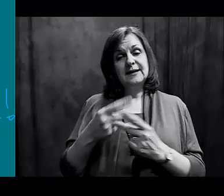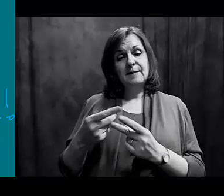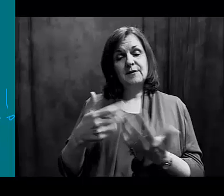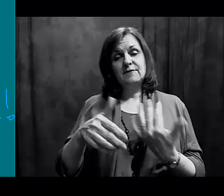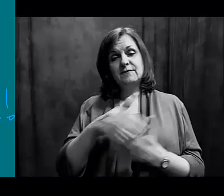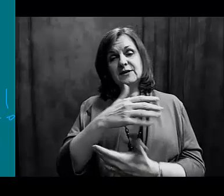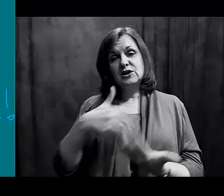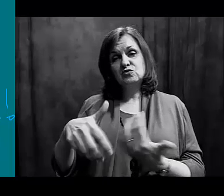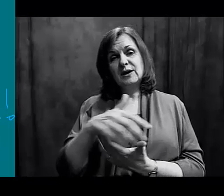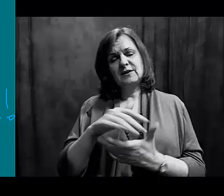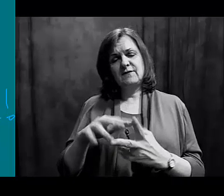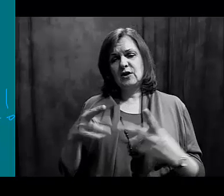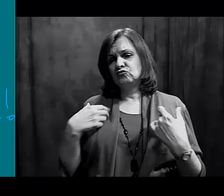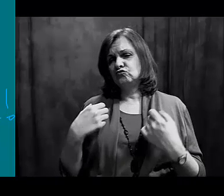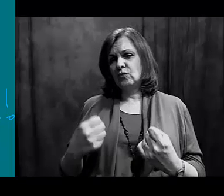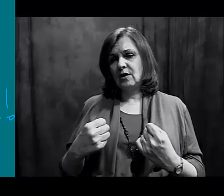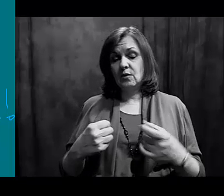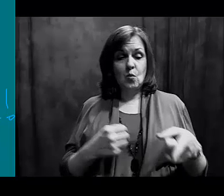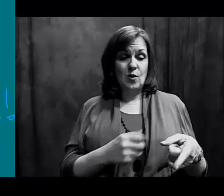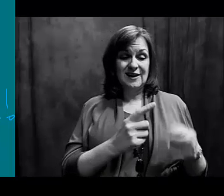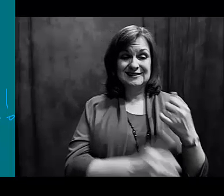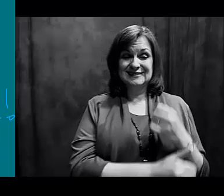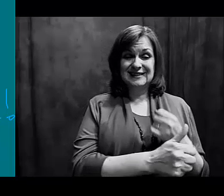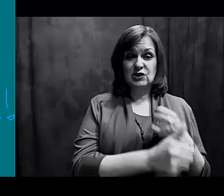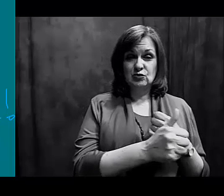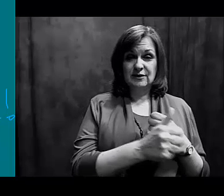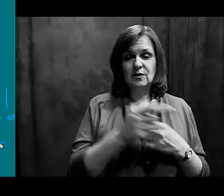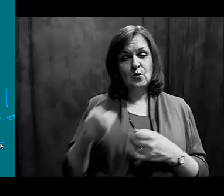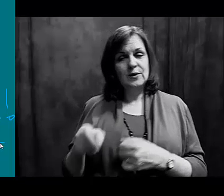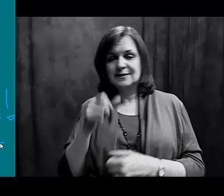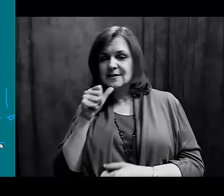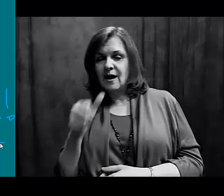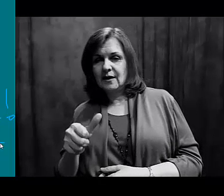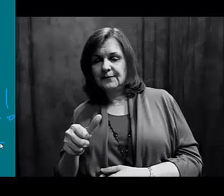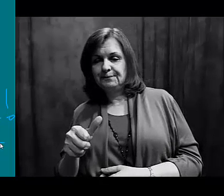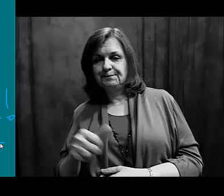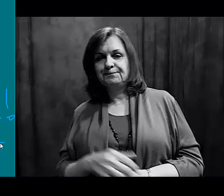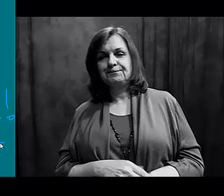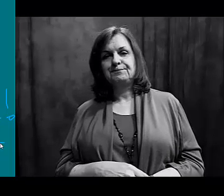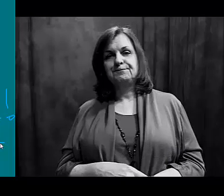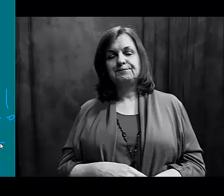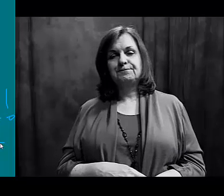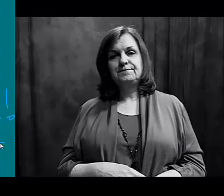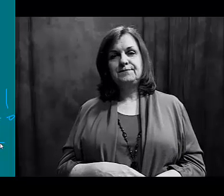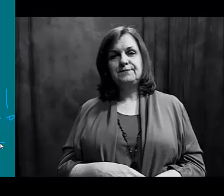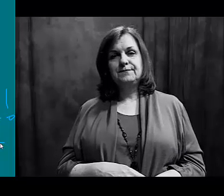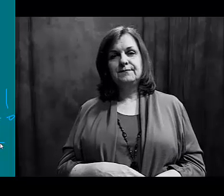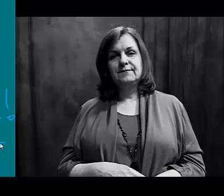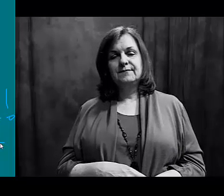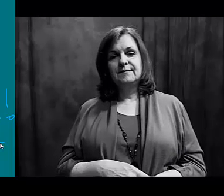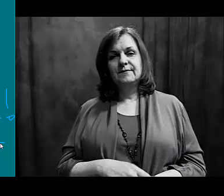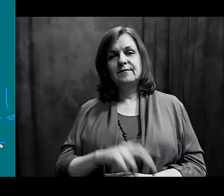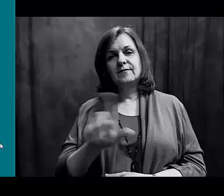in this case we've got one that's dangerous and one that isn't -- we've got another type